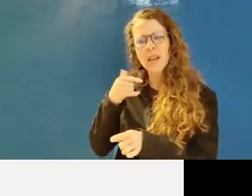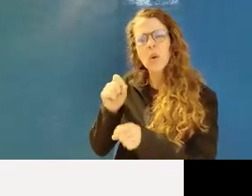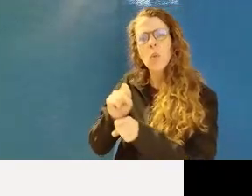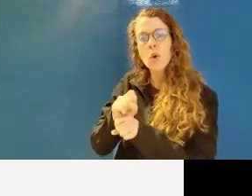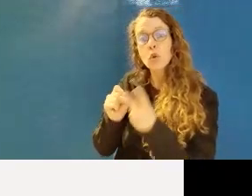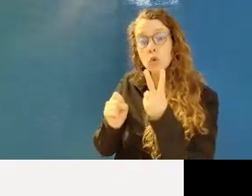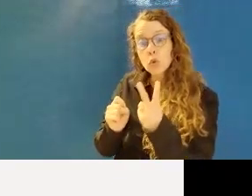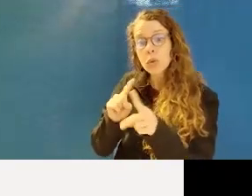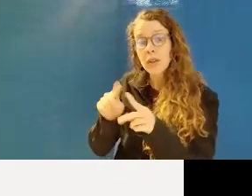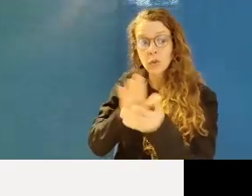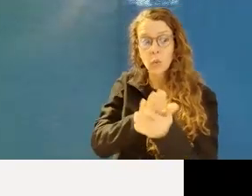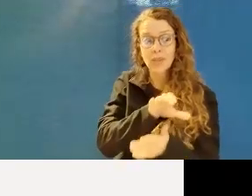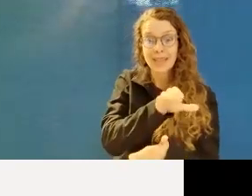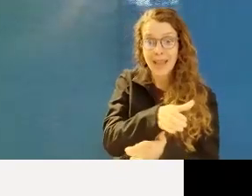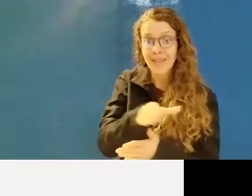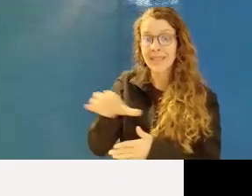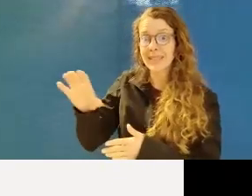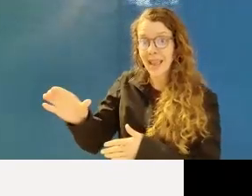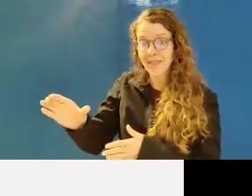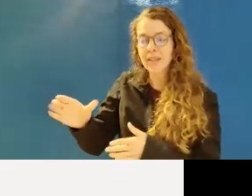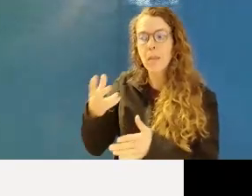schools, Canvas sites, and both of them are doing it,